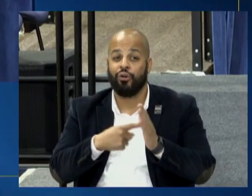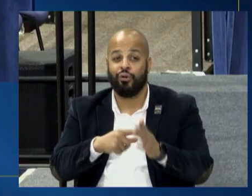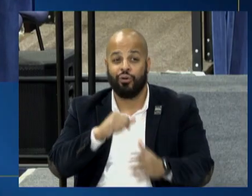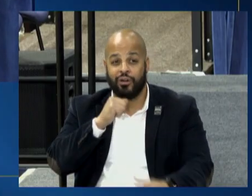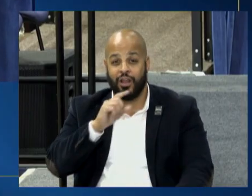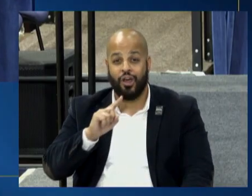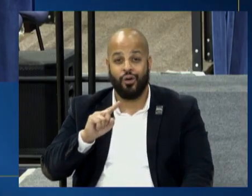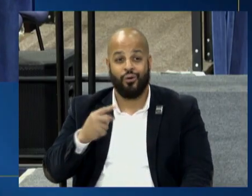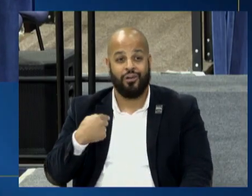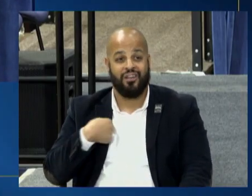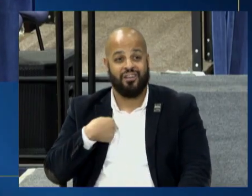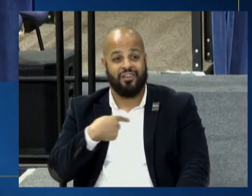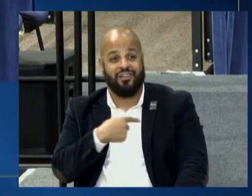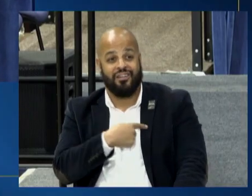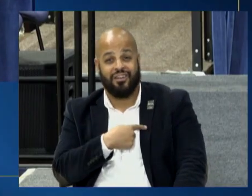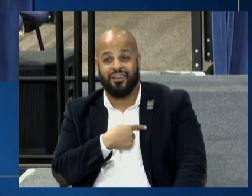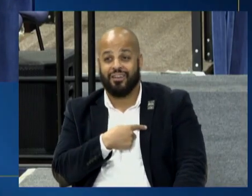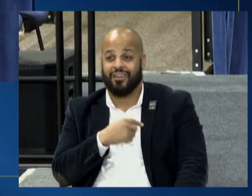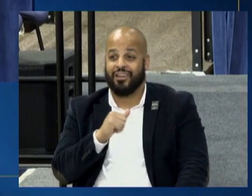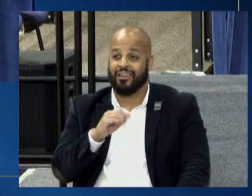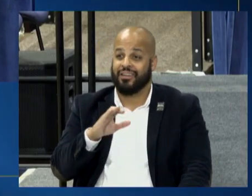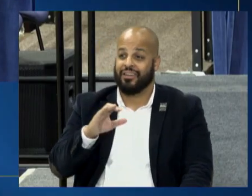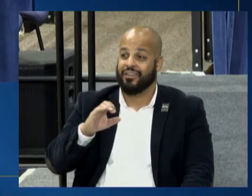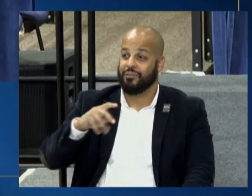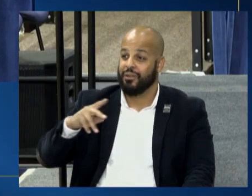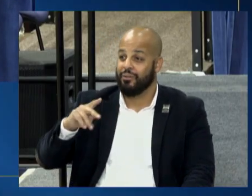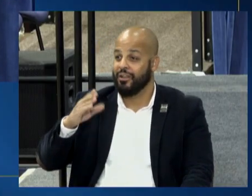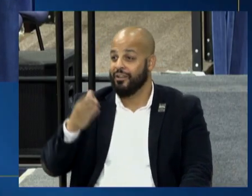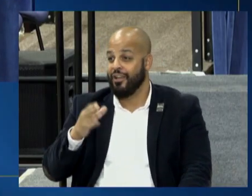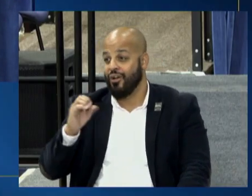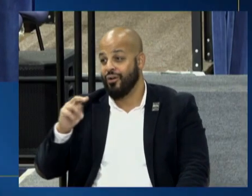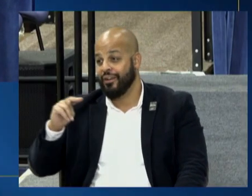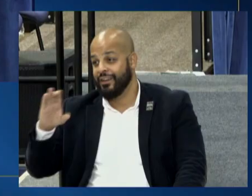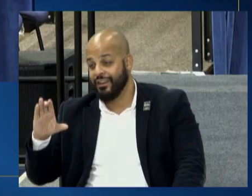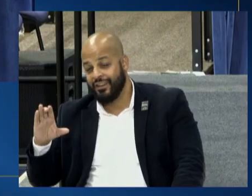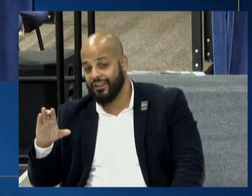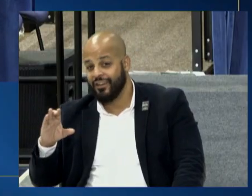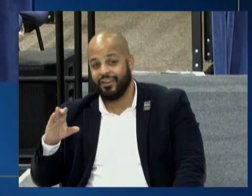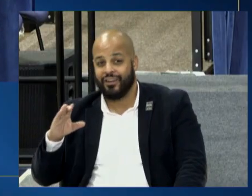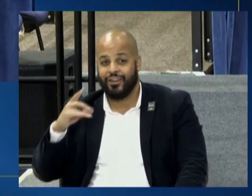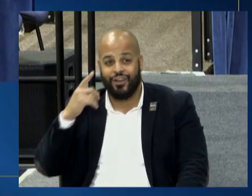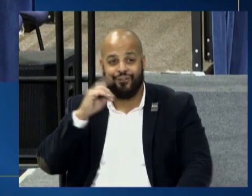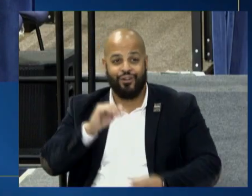not just ASTP/ONC who are leading this public-private partnership from the